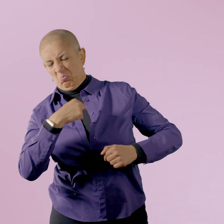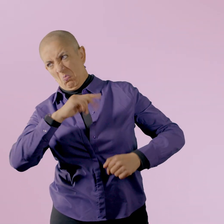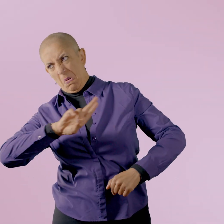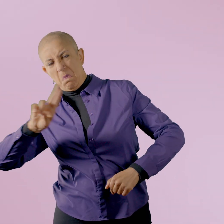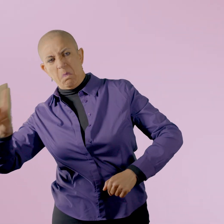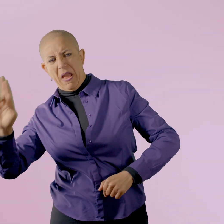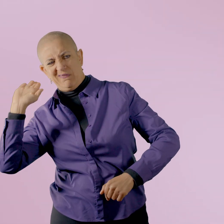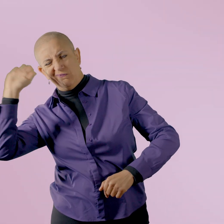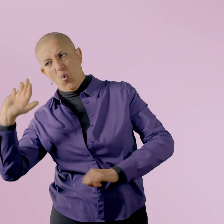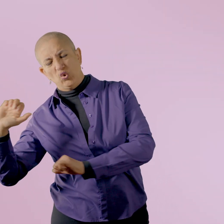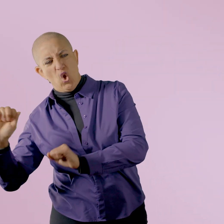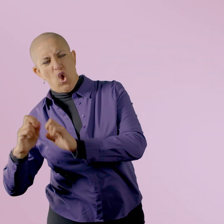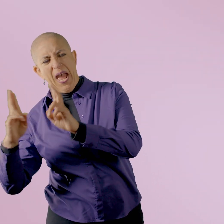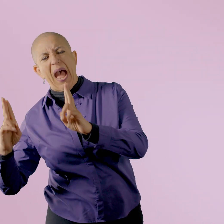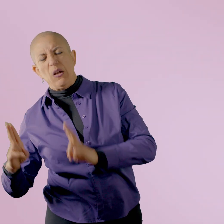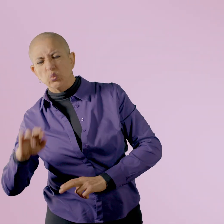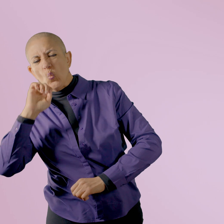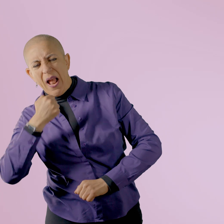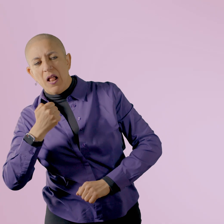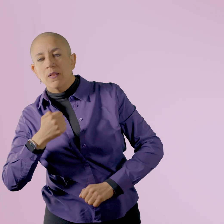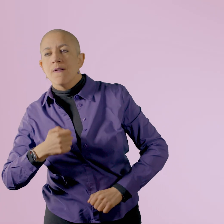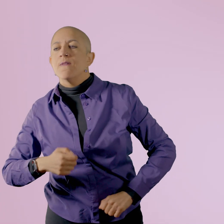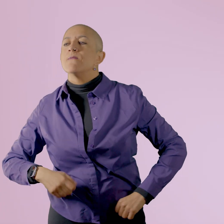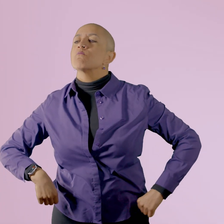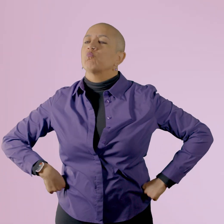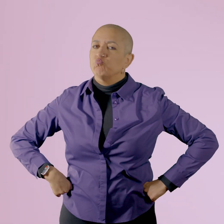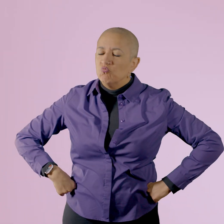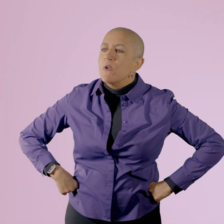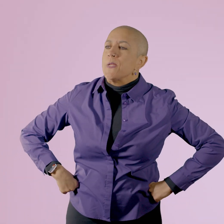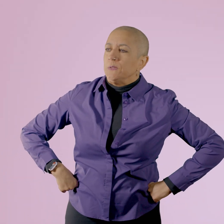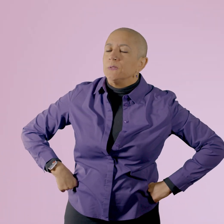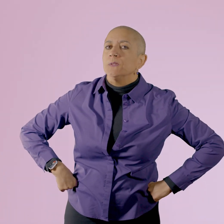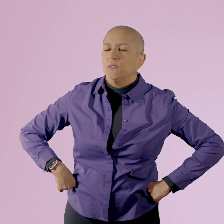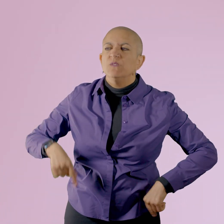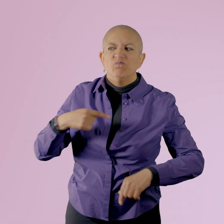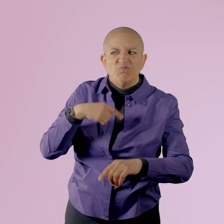so Mr Ford decides to catch his wife in the act.